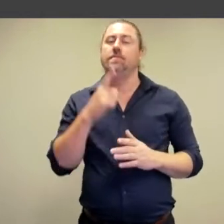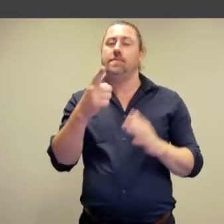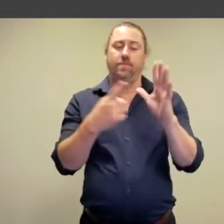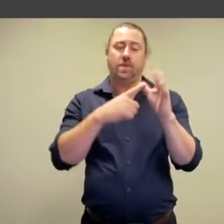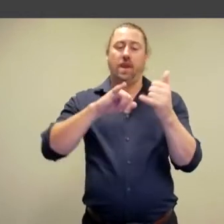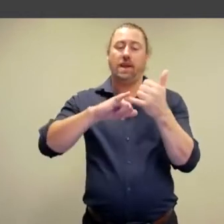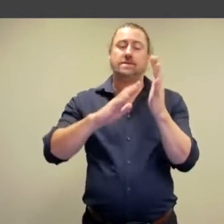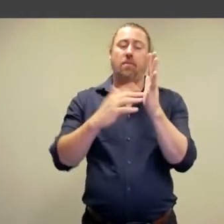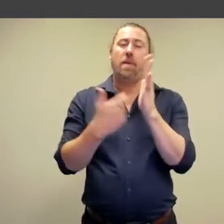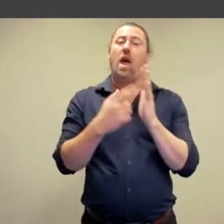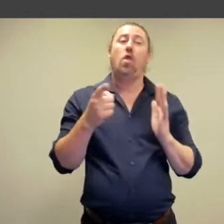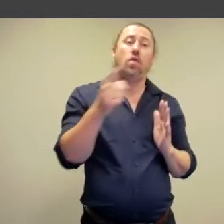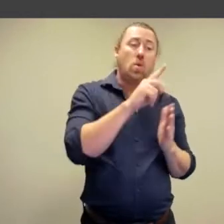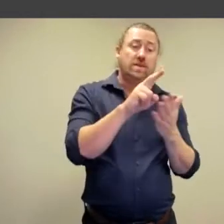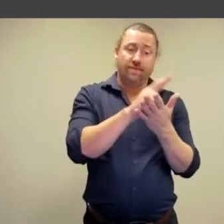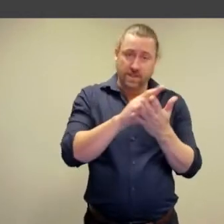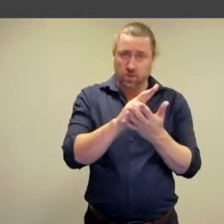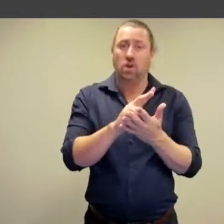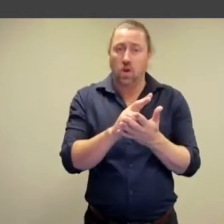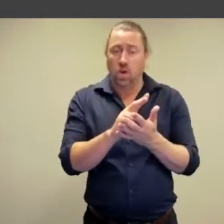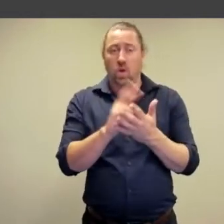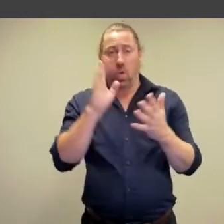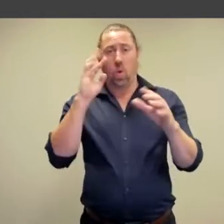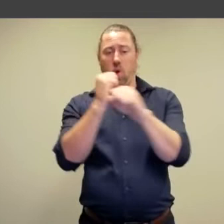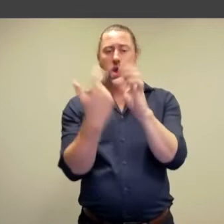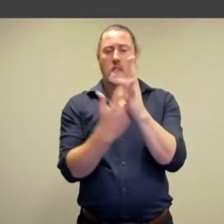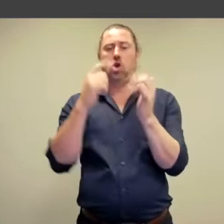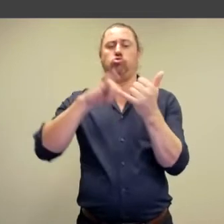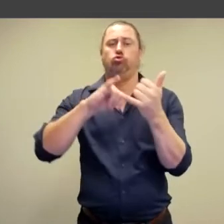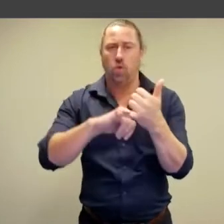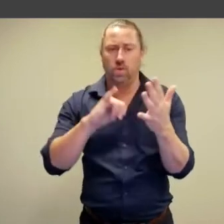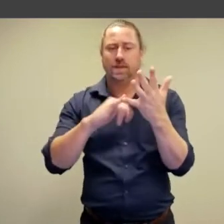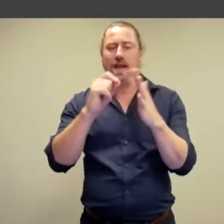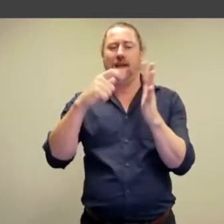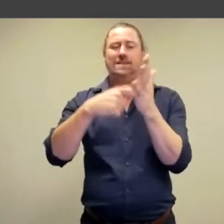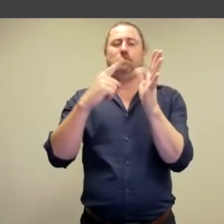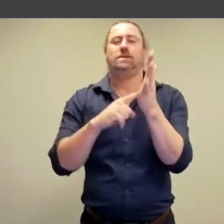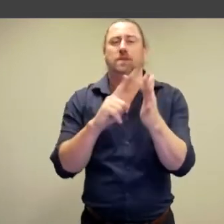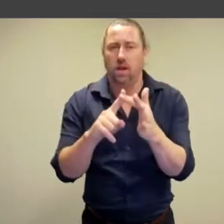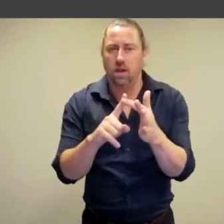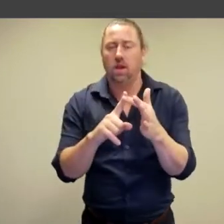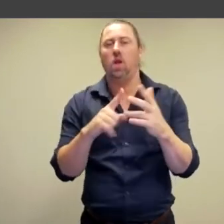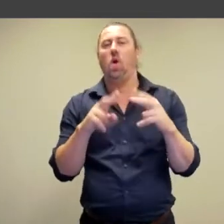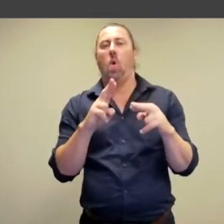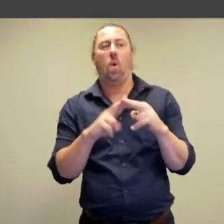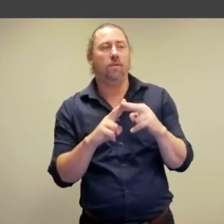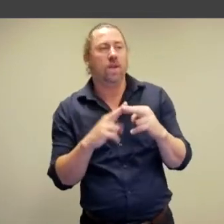videos as gross spectacles of